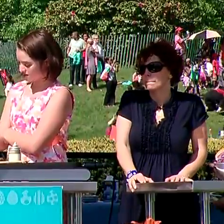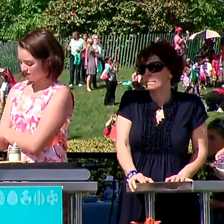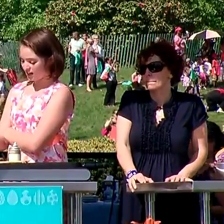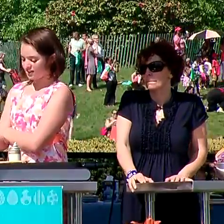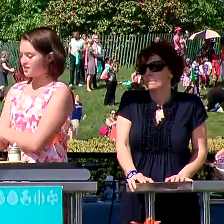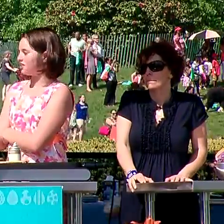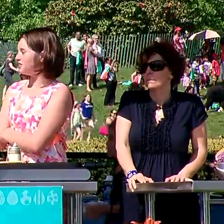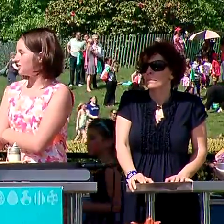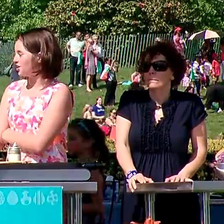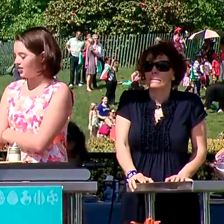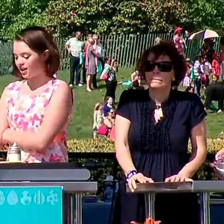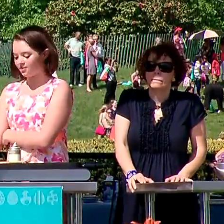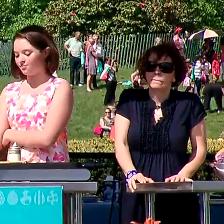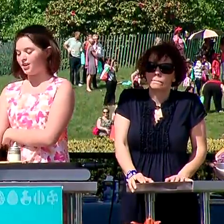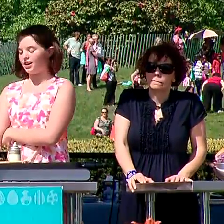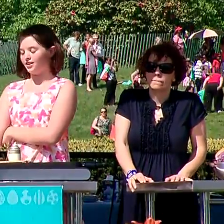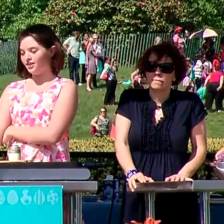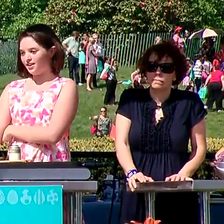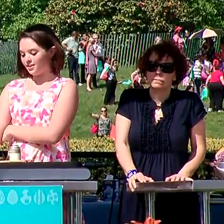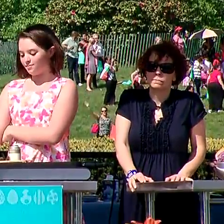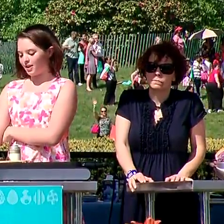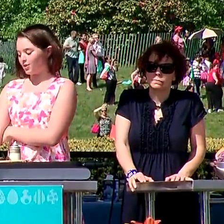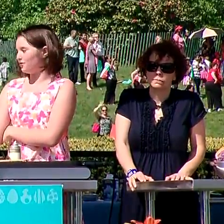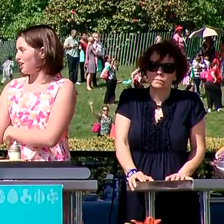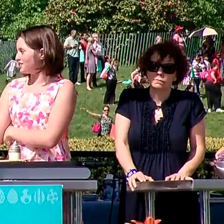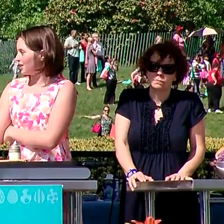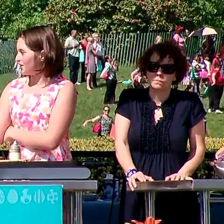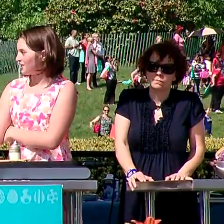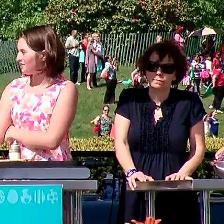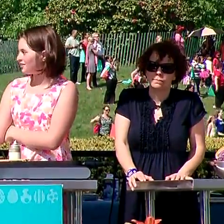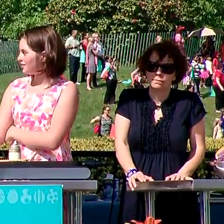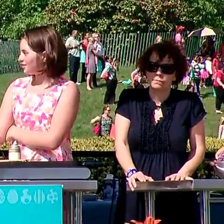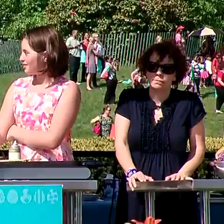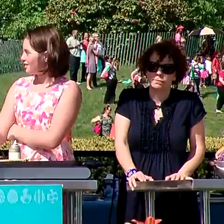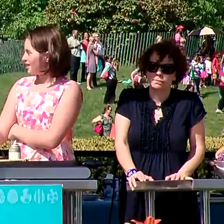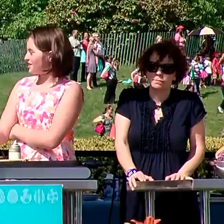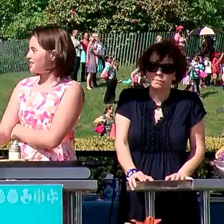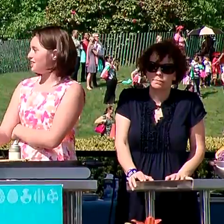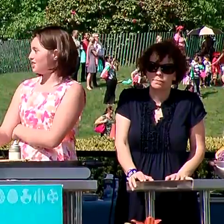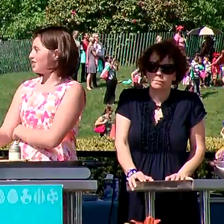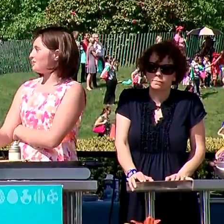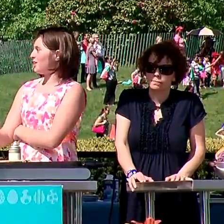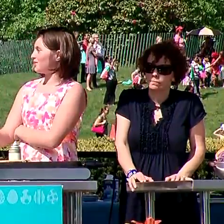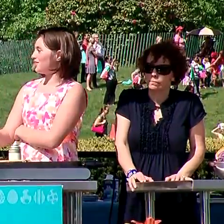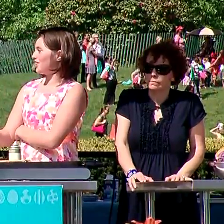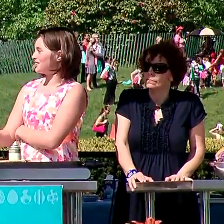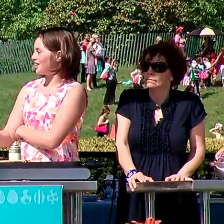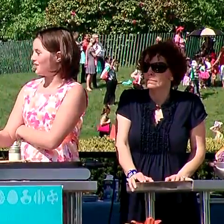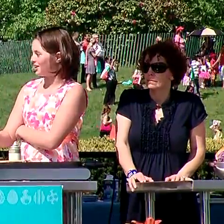Carla Hall: Yes. Child: If you do them microwave Thanksgiving? Carla Hall: Huh, for Thanksgiving? Child: microwave Thanksgiving?